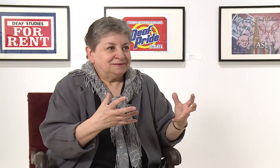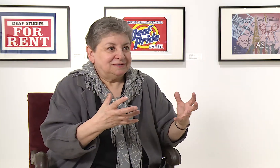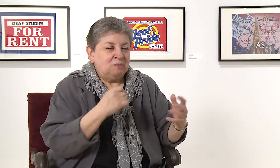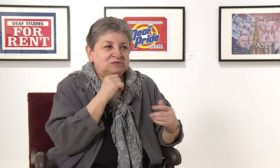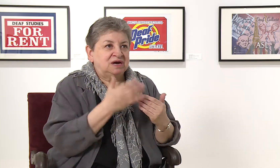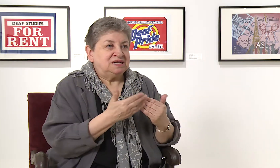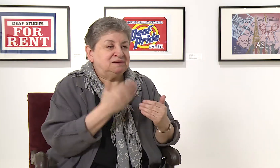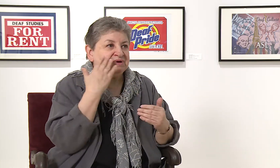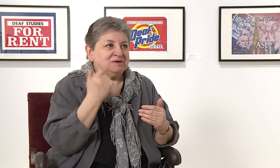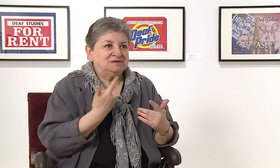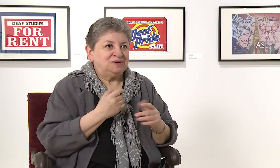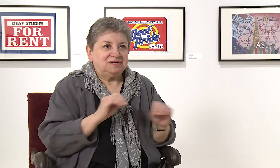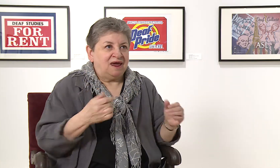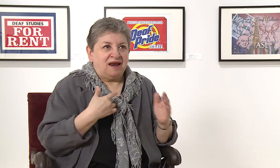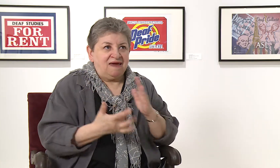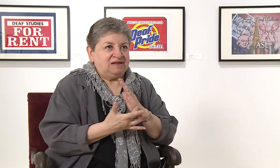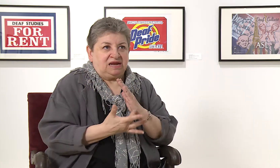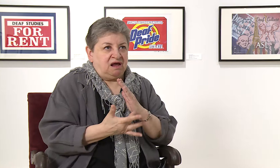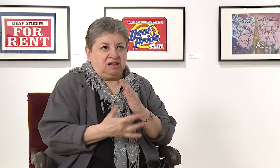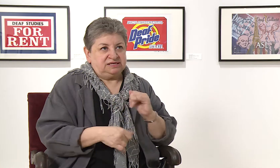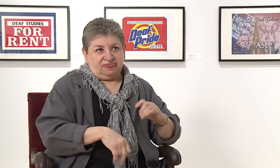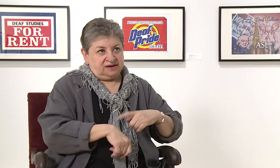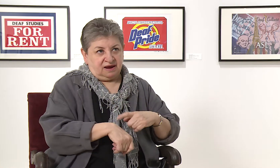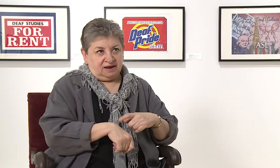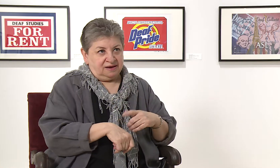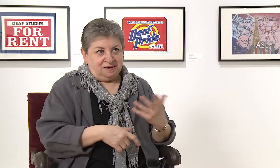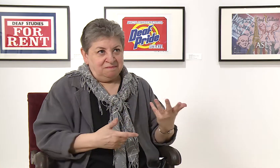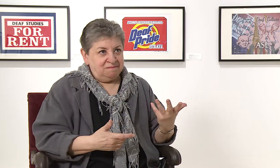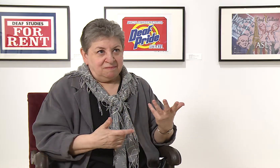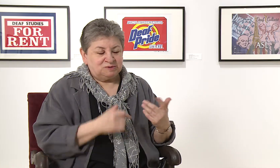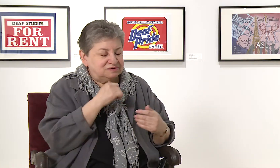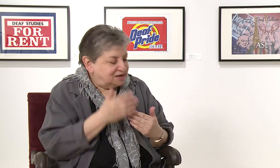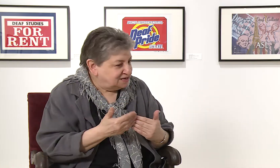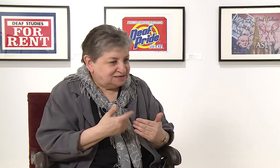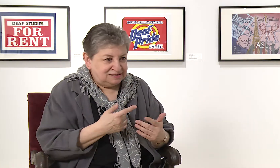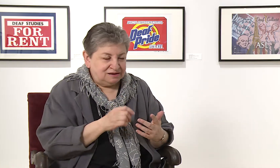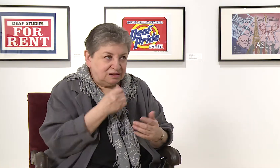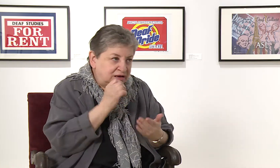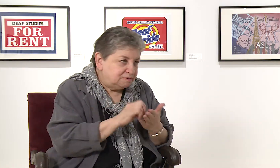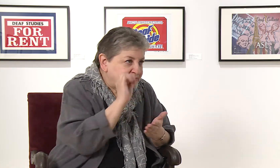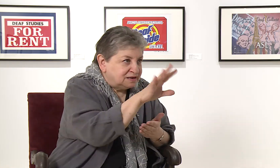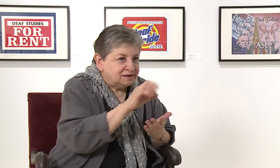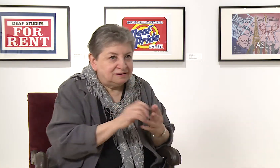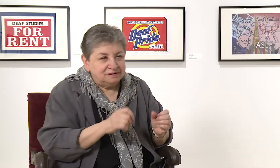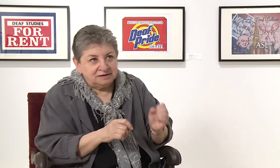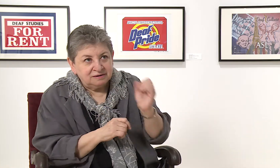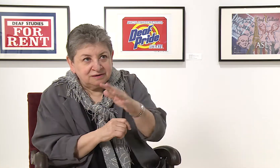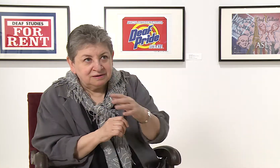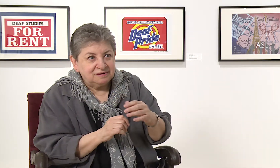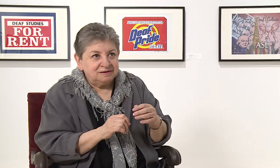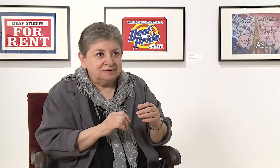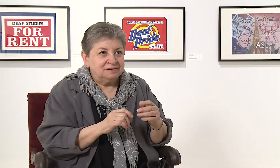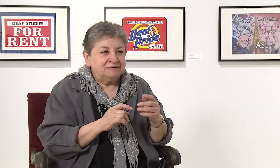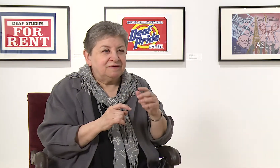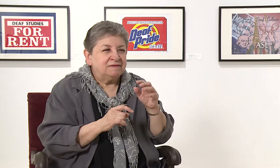but it was not easy. We didn't have technology at the time. It was so hard to mail out everything.